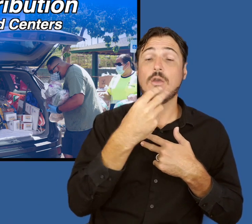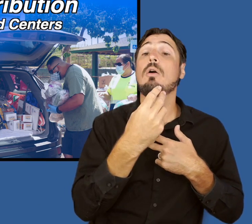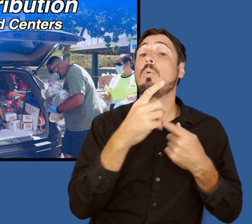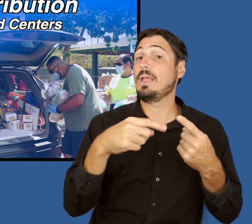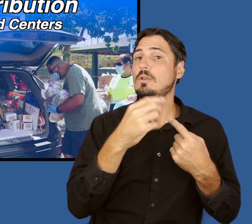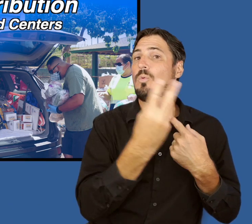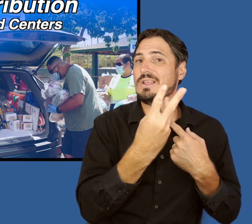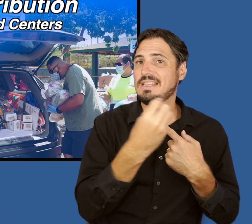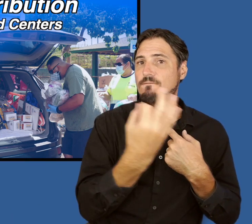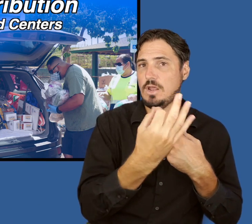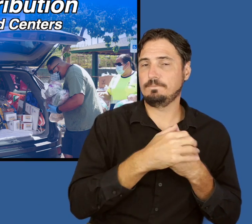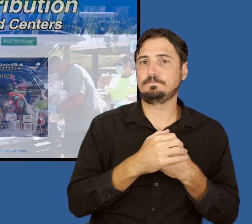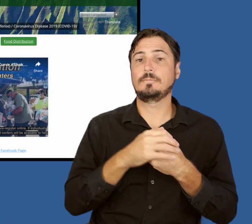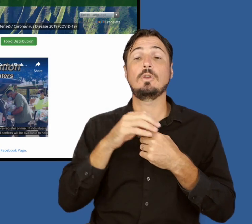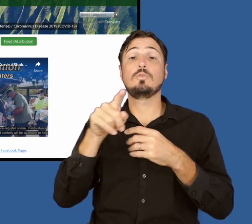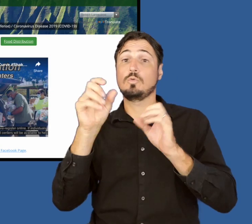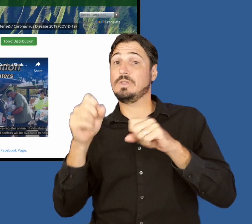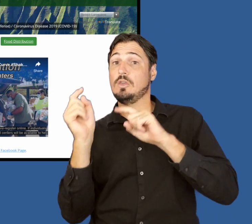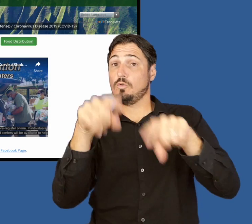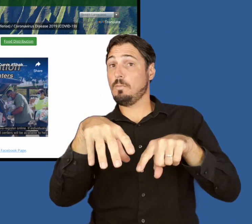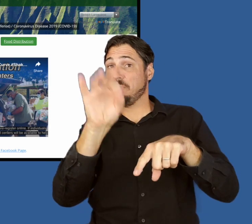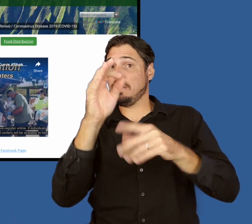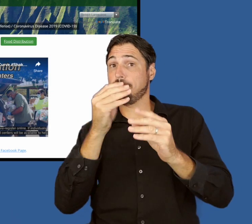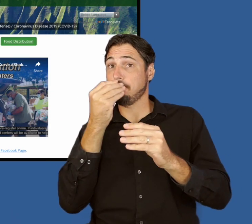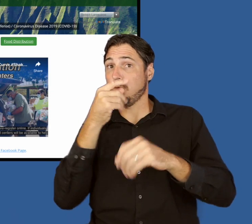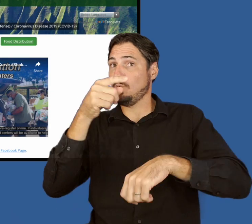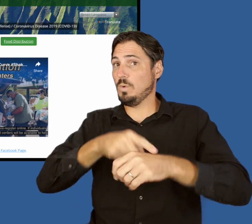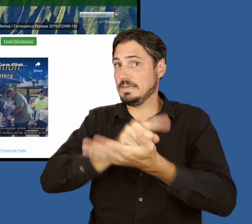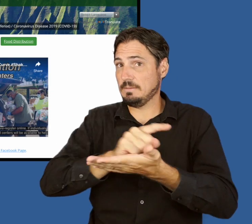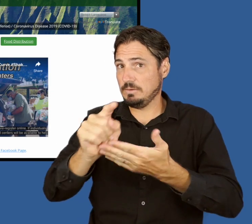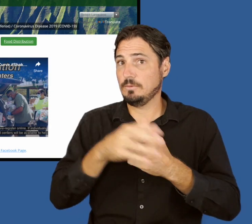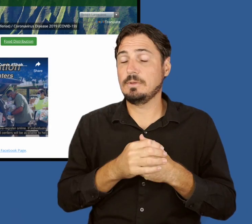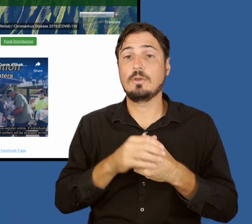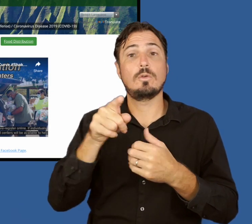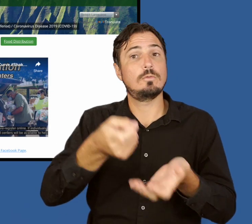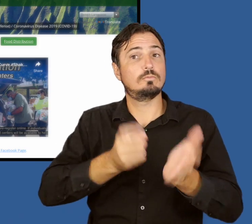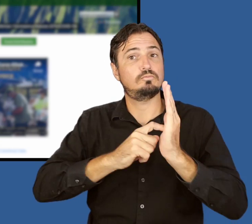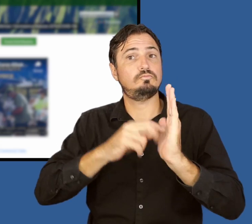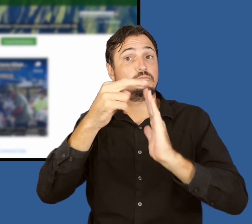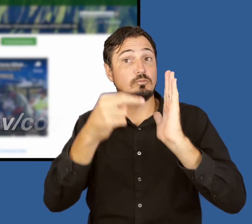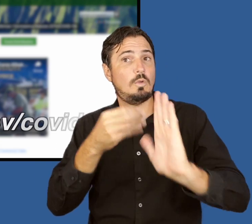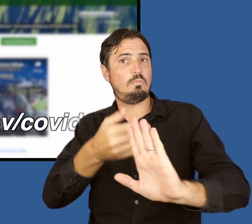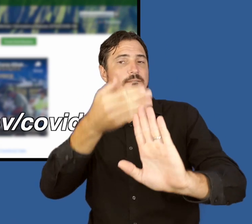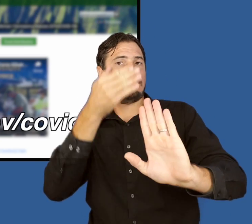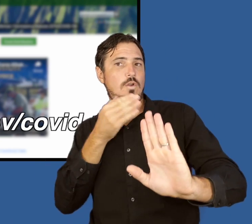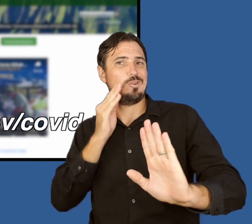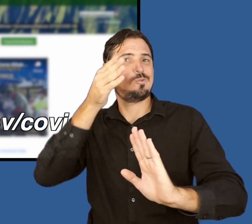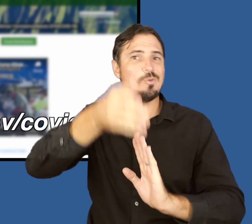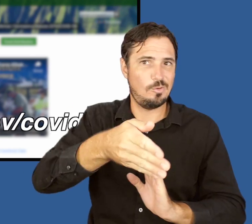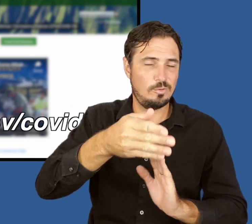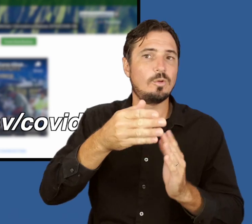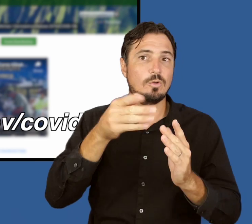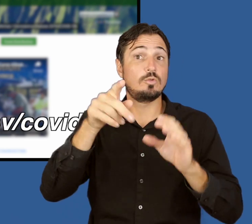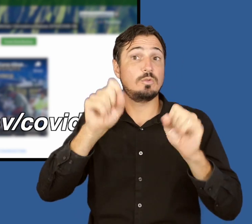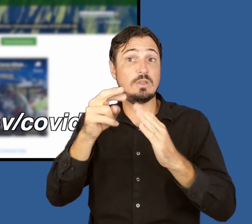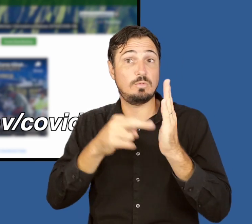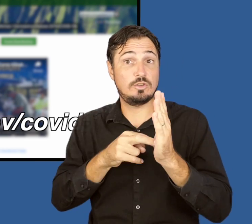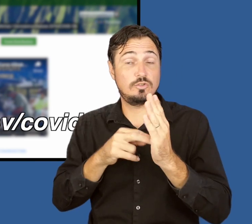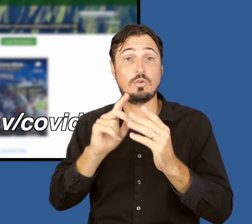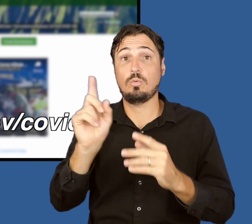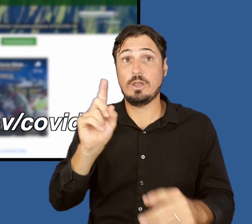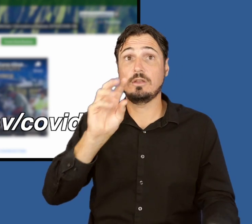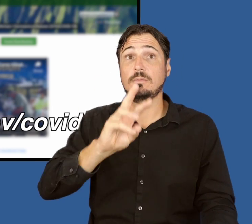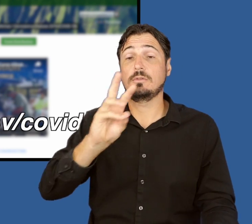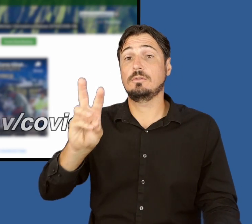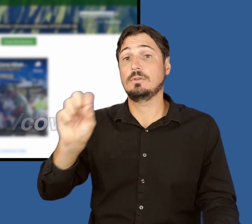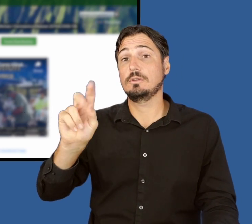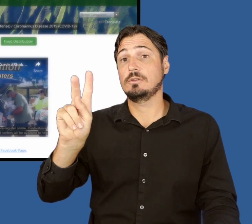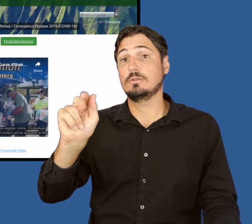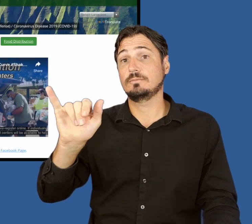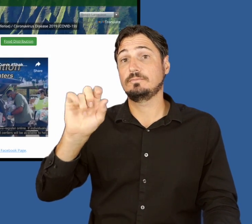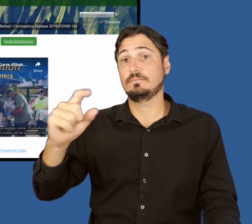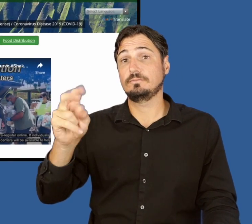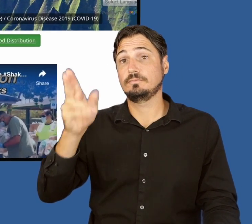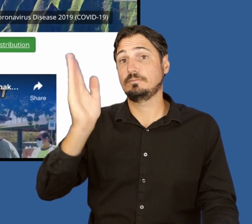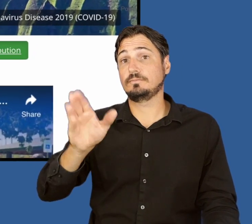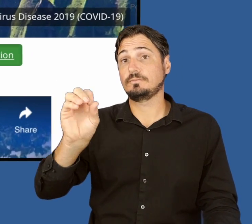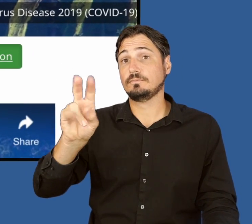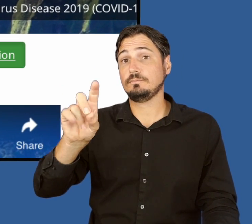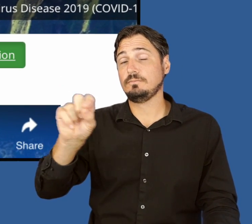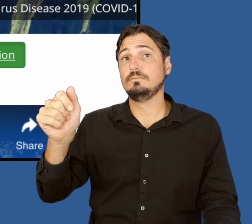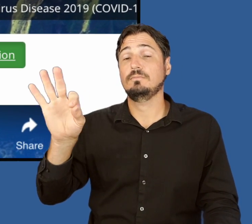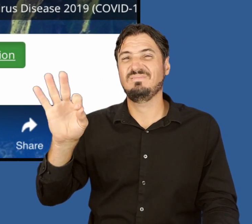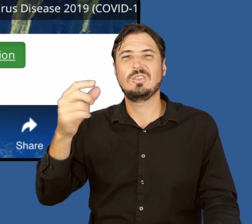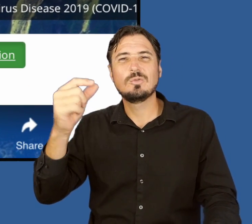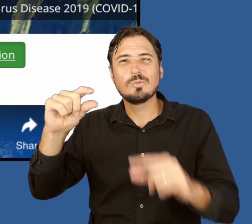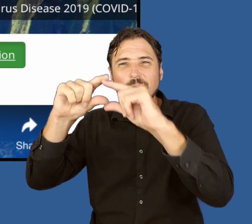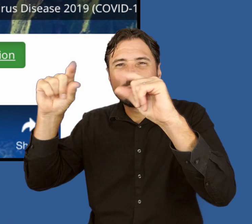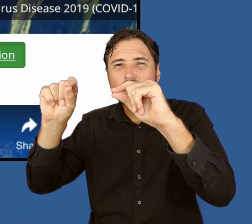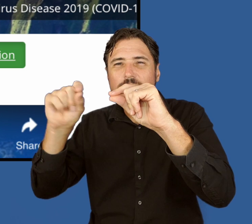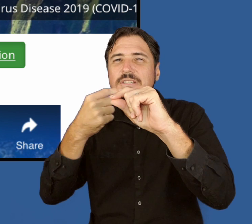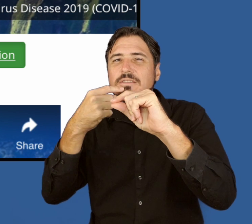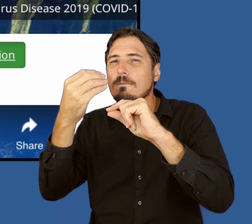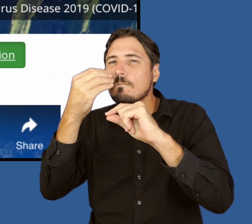Households can pick up food once per week. You must pre-register for the program each week by going to www.kauai.gov/COVID-19 and click on the green button that says “Food Distribution.”